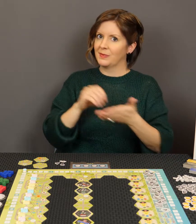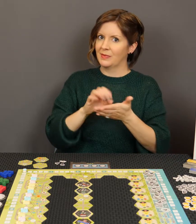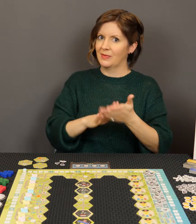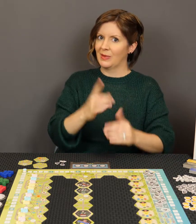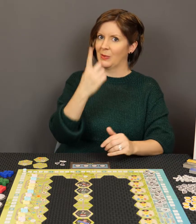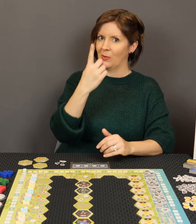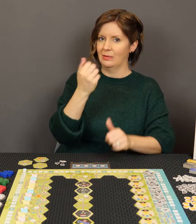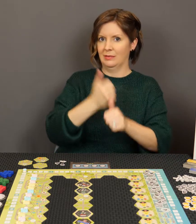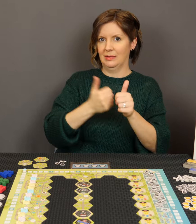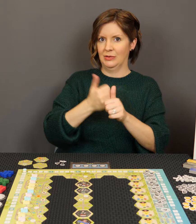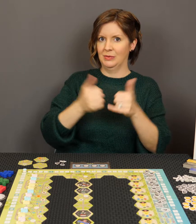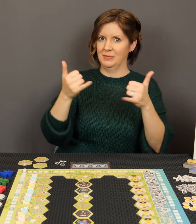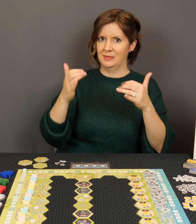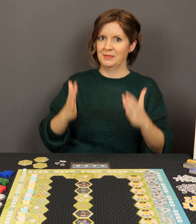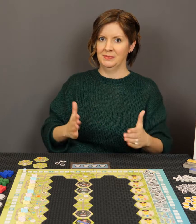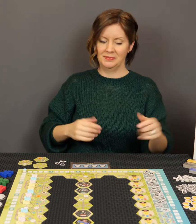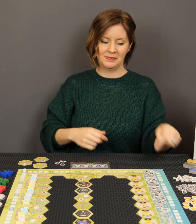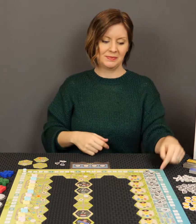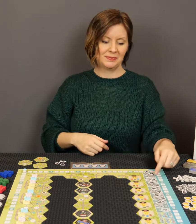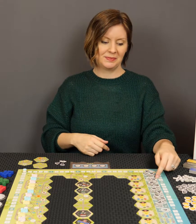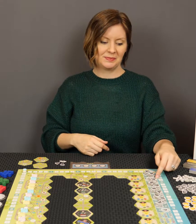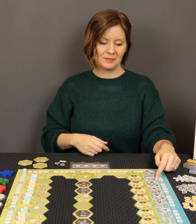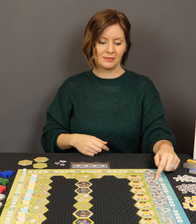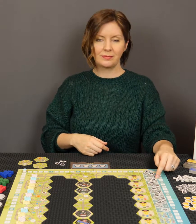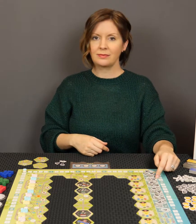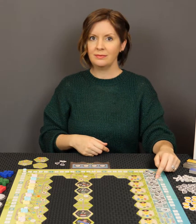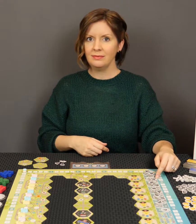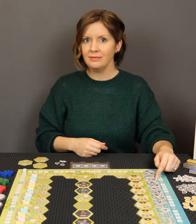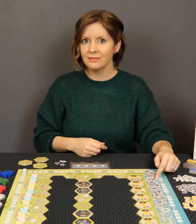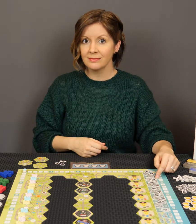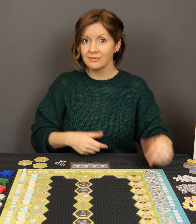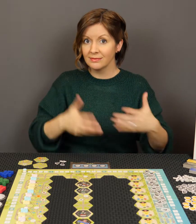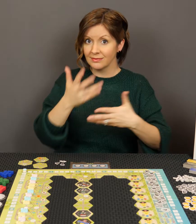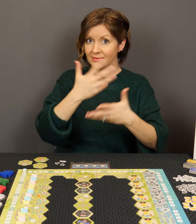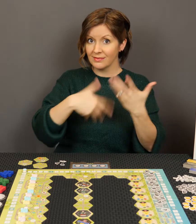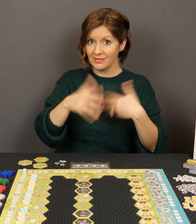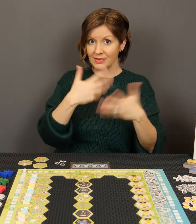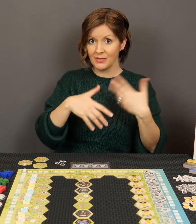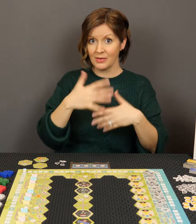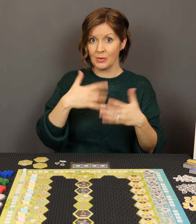And then you put down one whistle for each player.